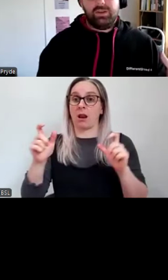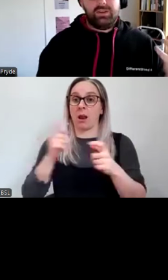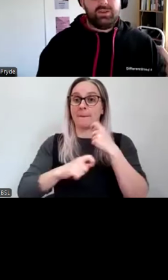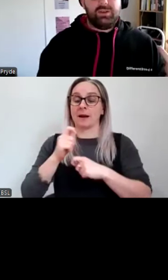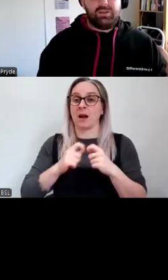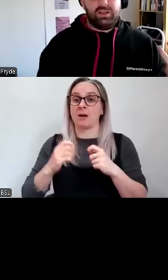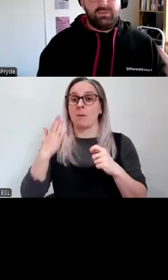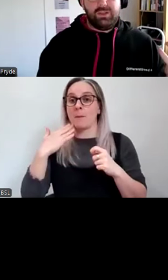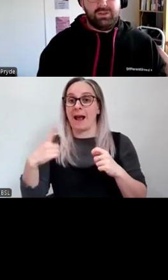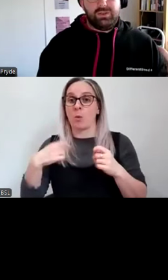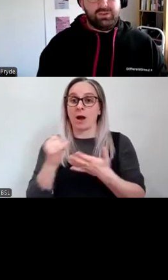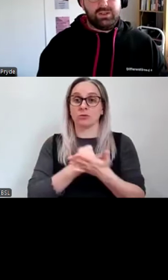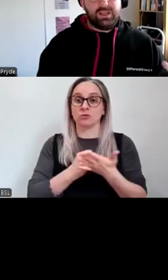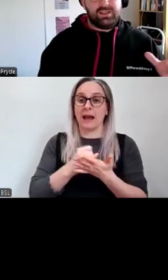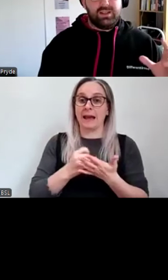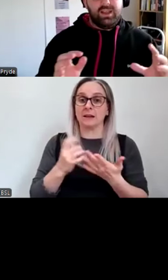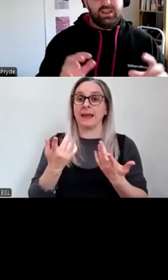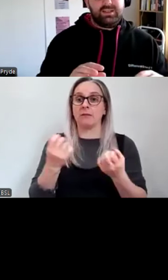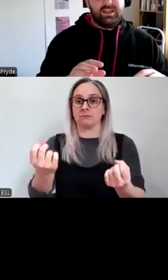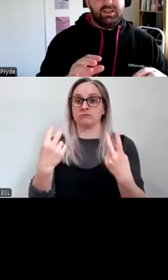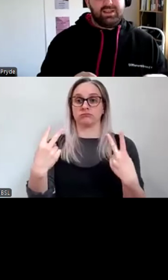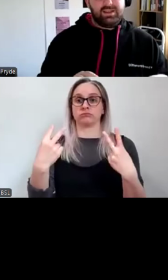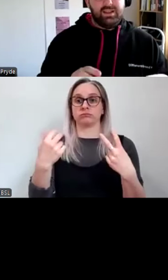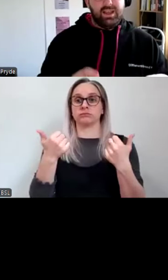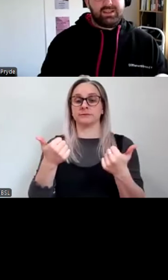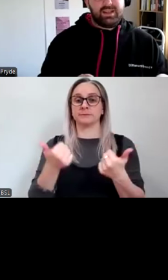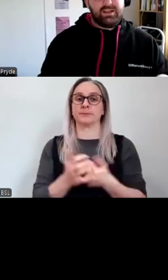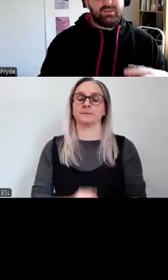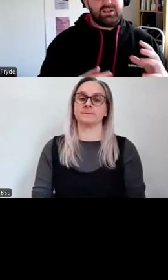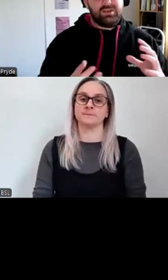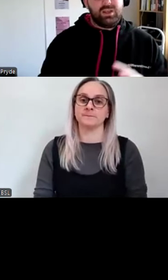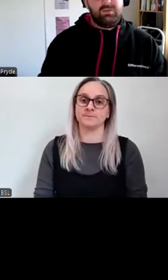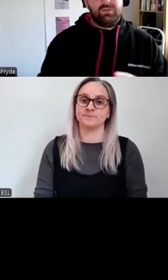Now I'm going to quickly jump into because this summarizes WAVE